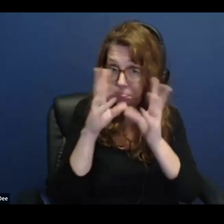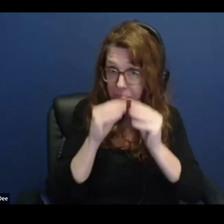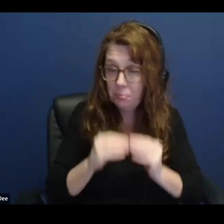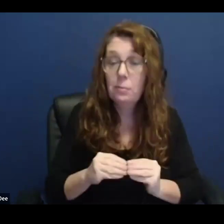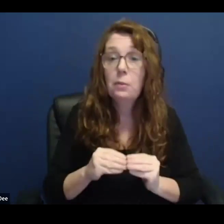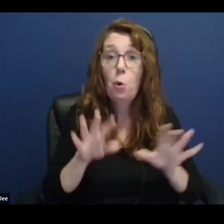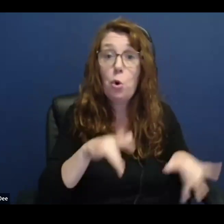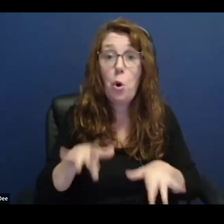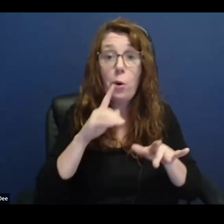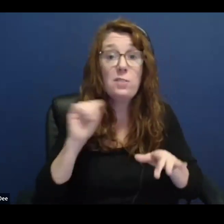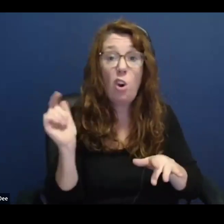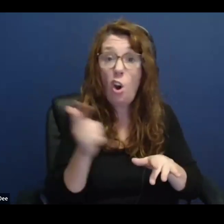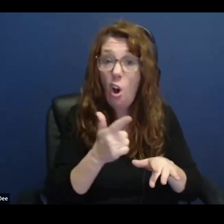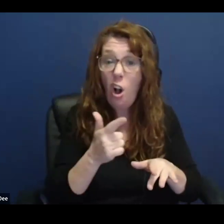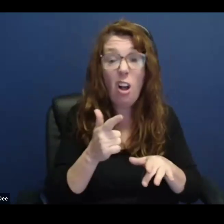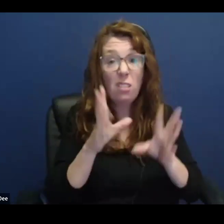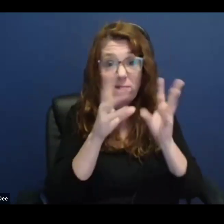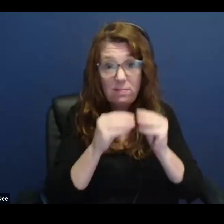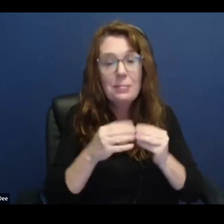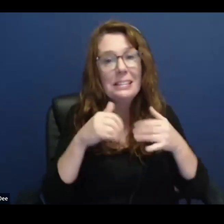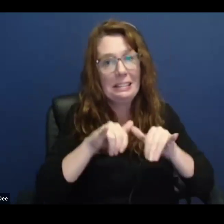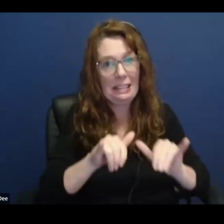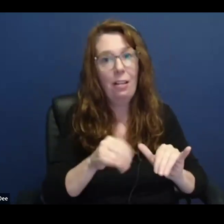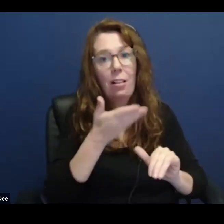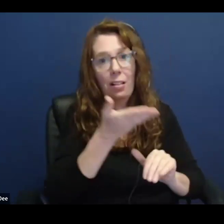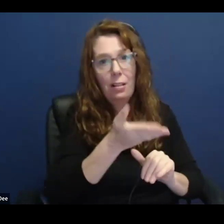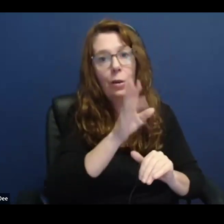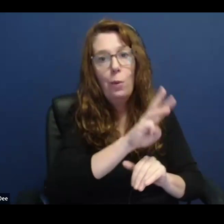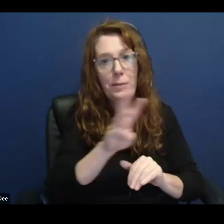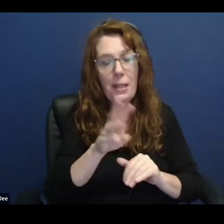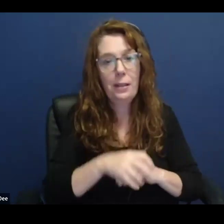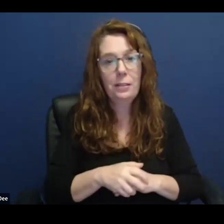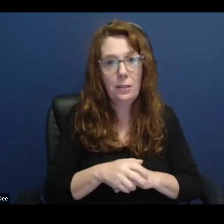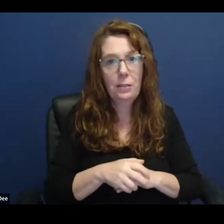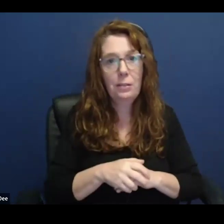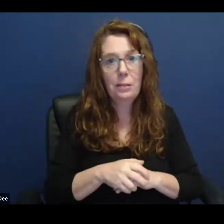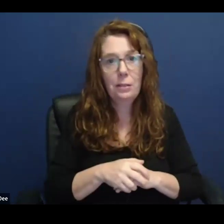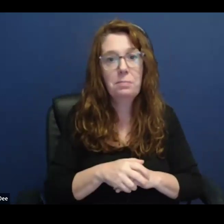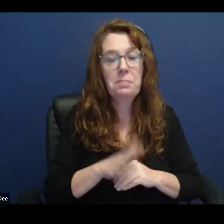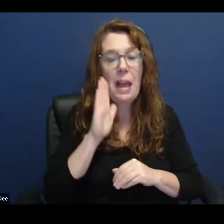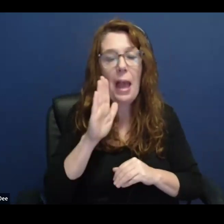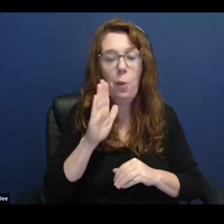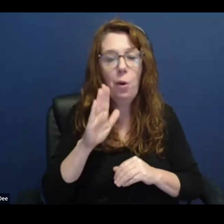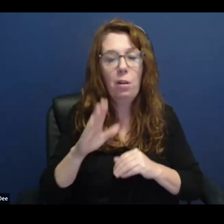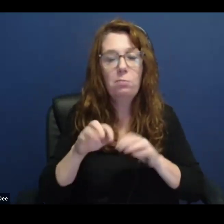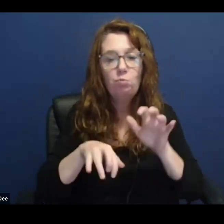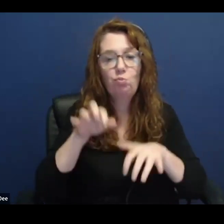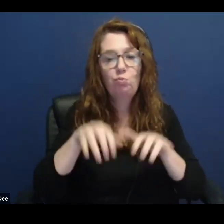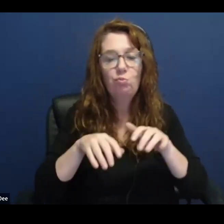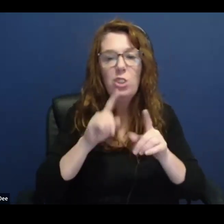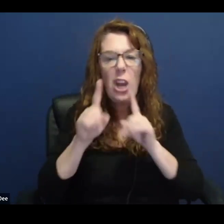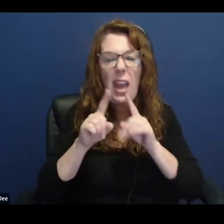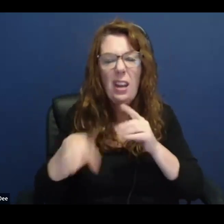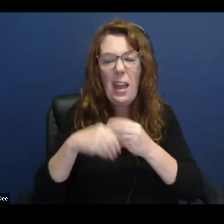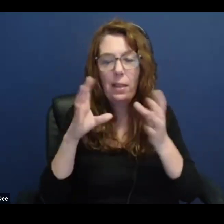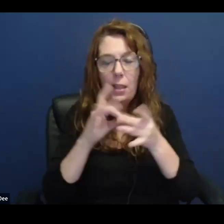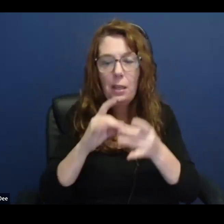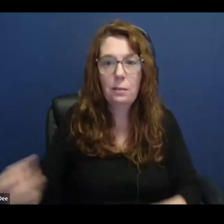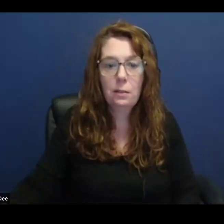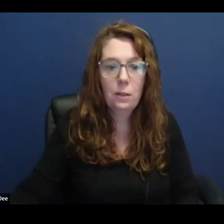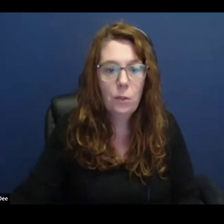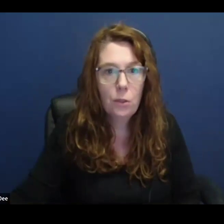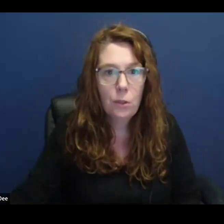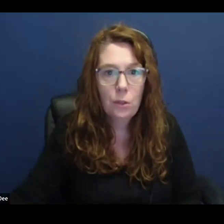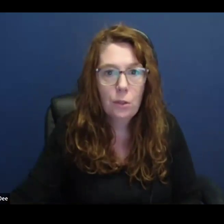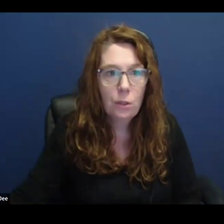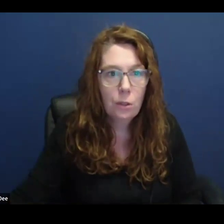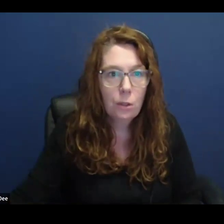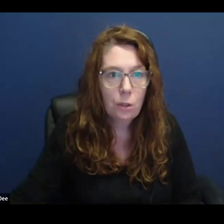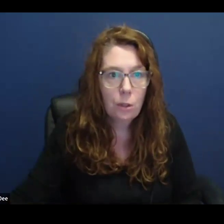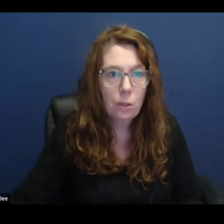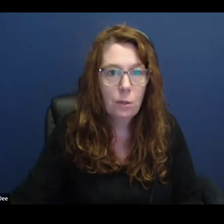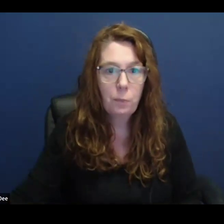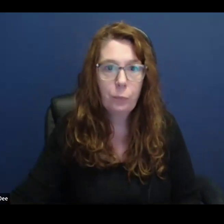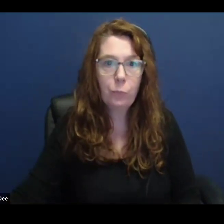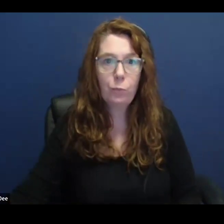for all of those webinars are still available on our website and I will add the link in the chat.